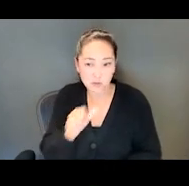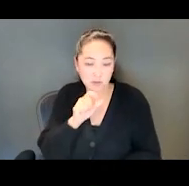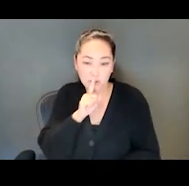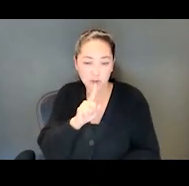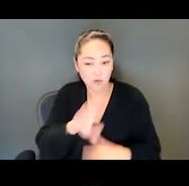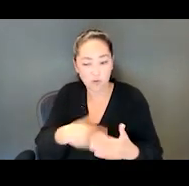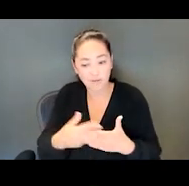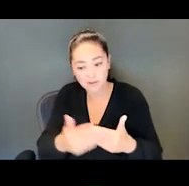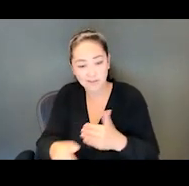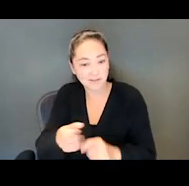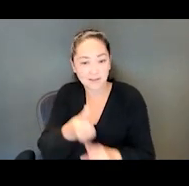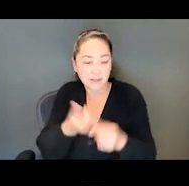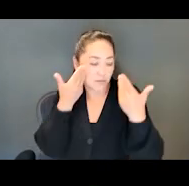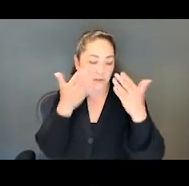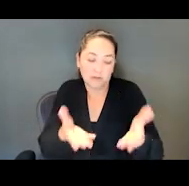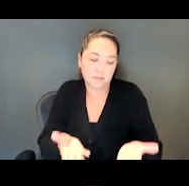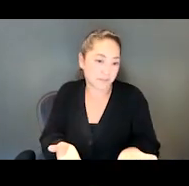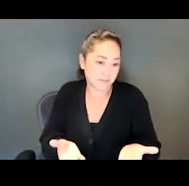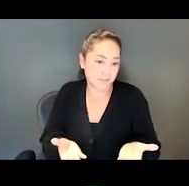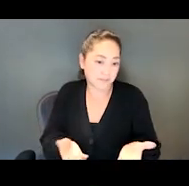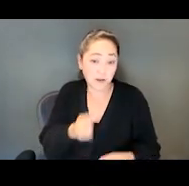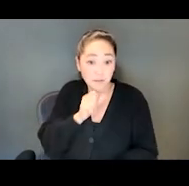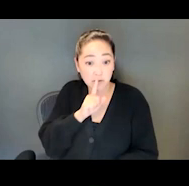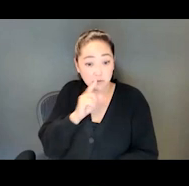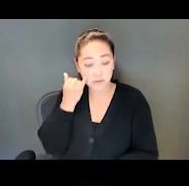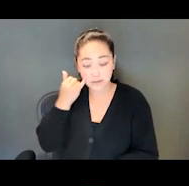and when they start to plan for it often things are thought of as long term but for folks